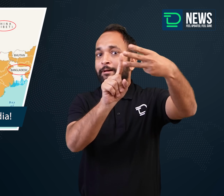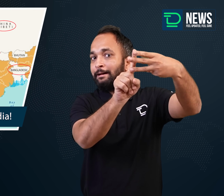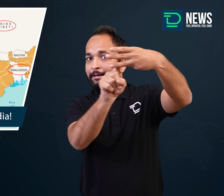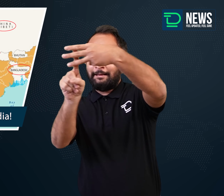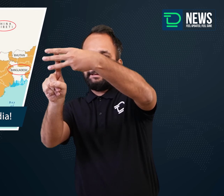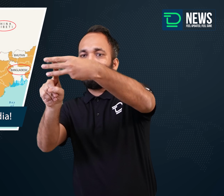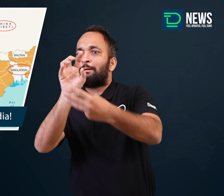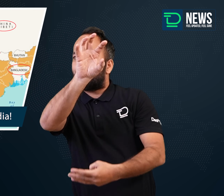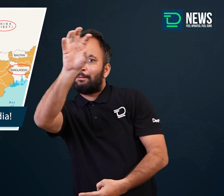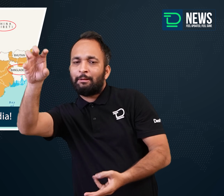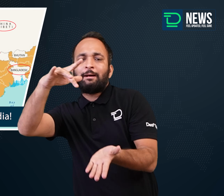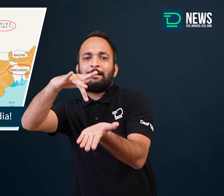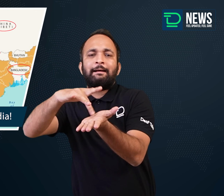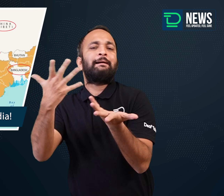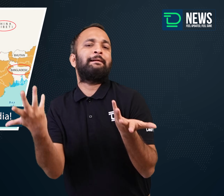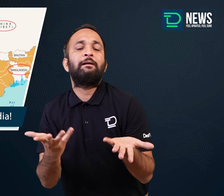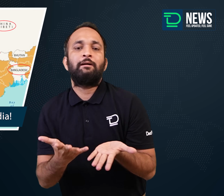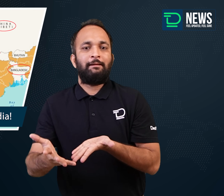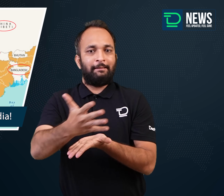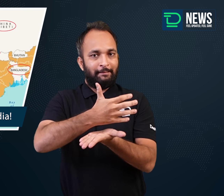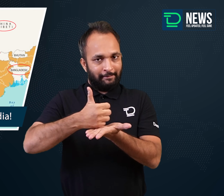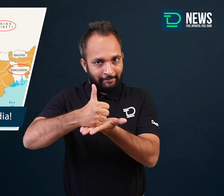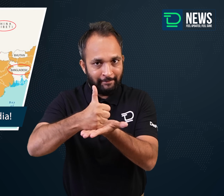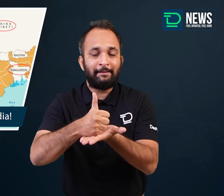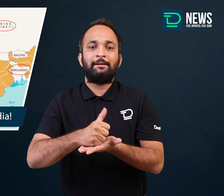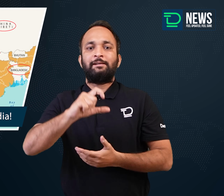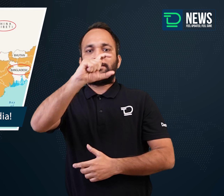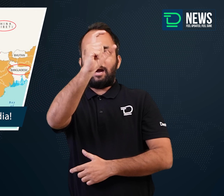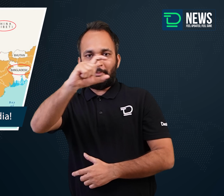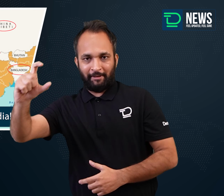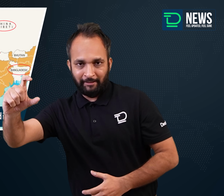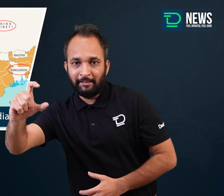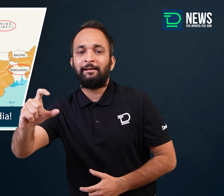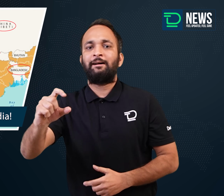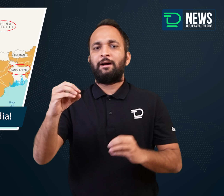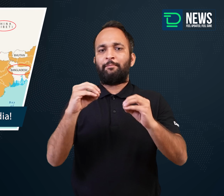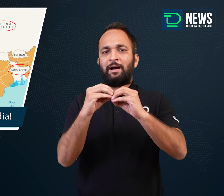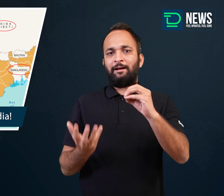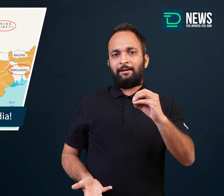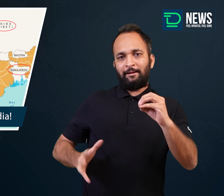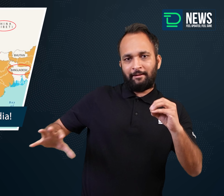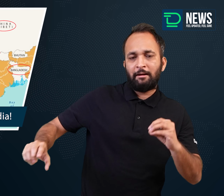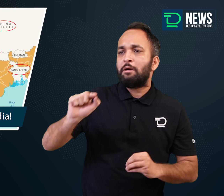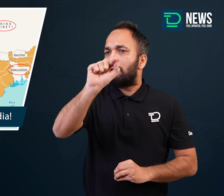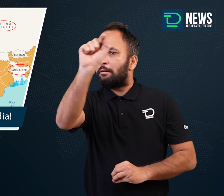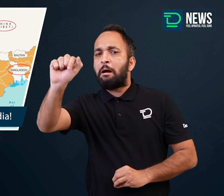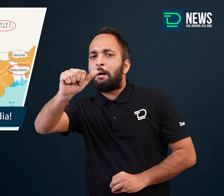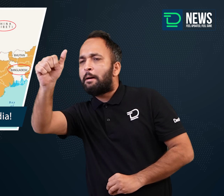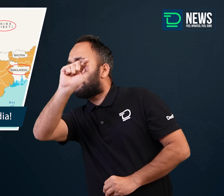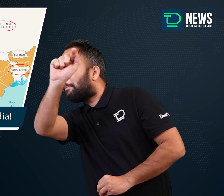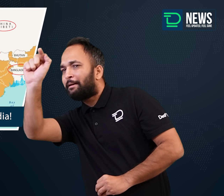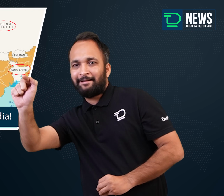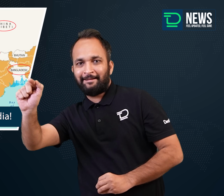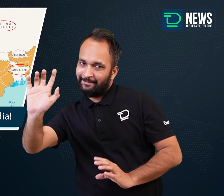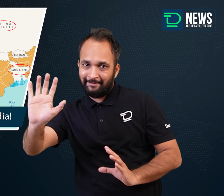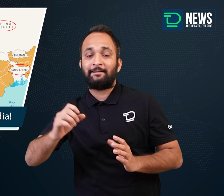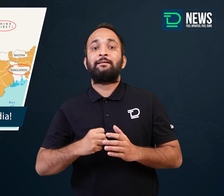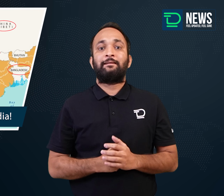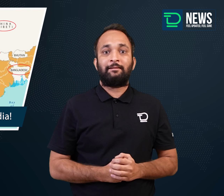The North East: Nepal, Tibet, etc.